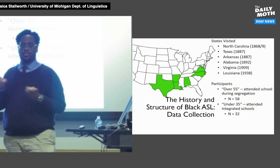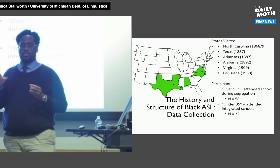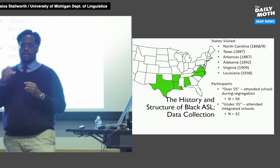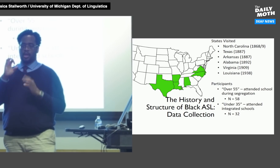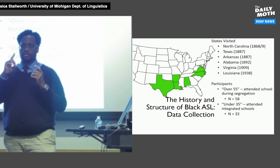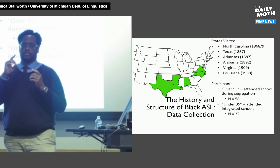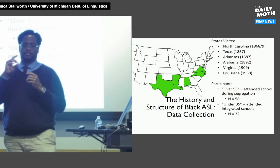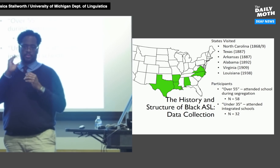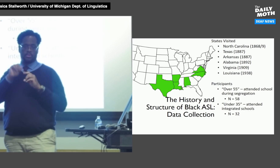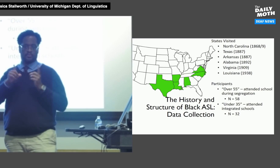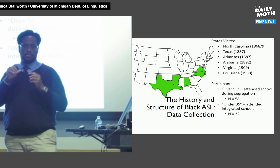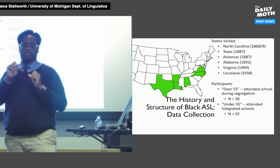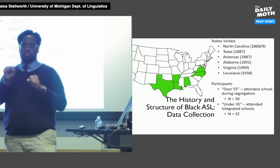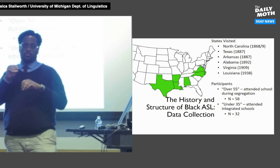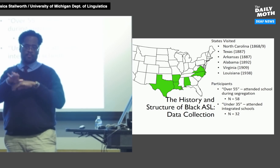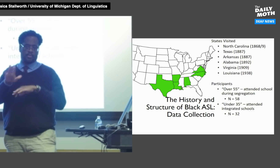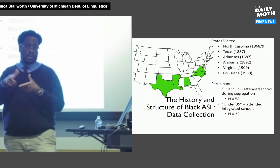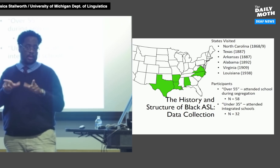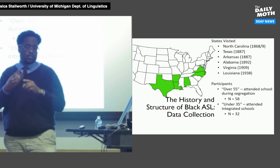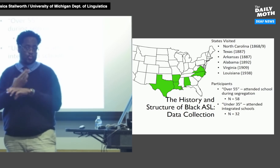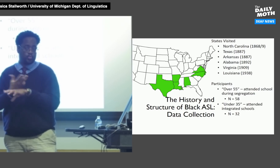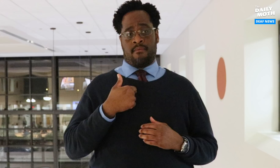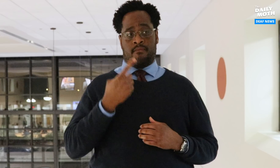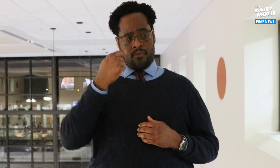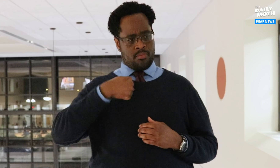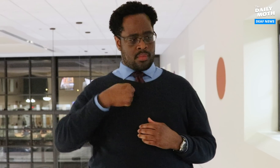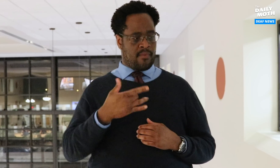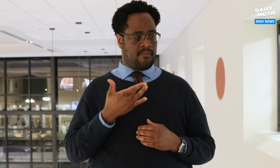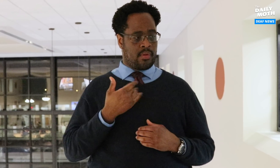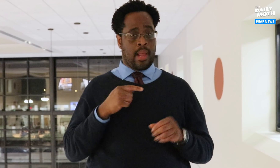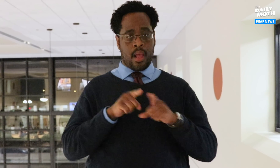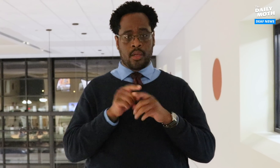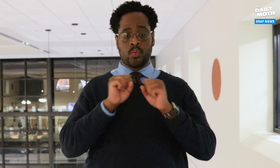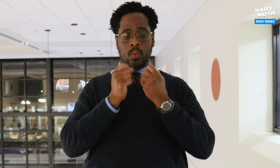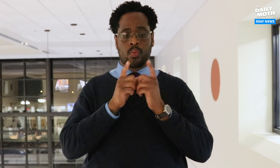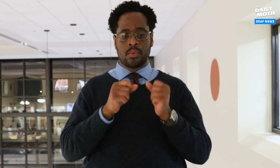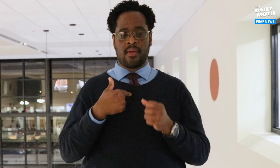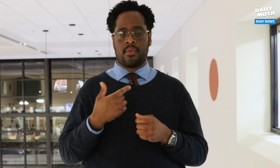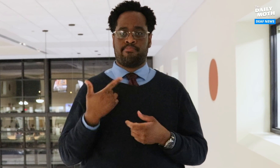So their educational experiences are different, which could affect their language use. For me, I feel as a socio-linguist,